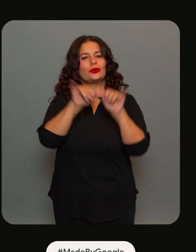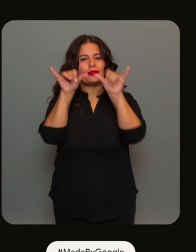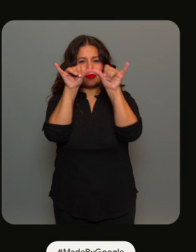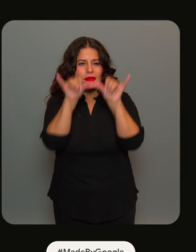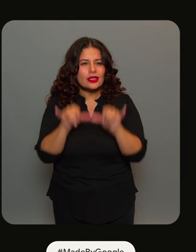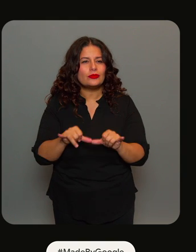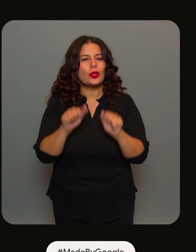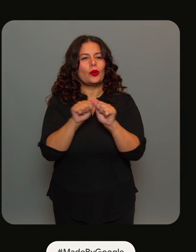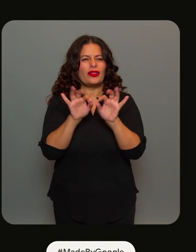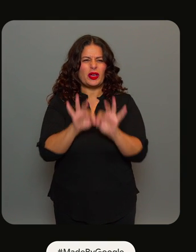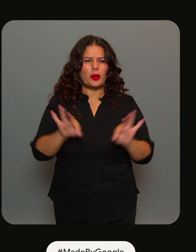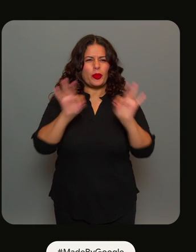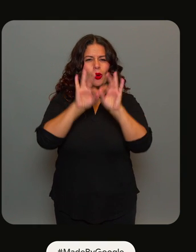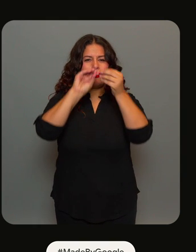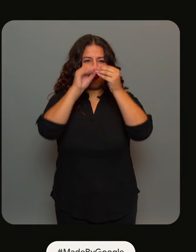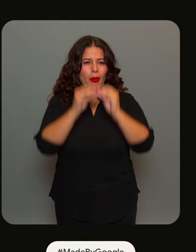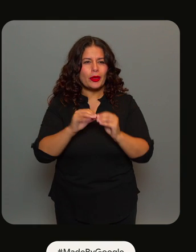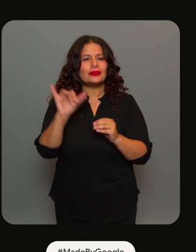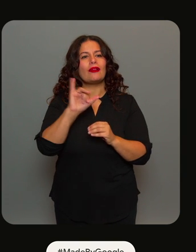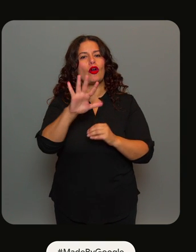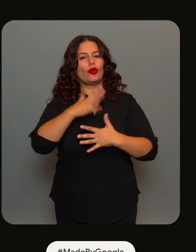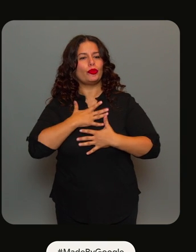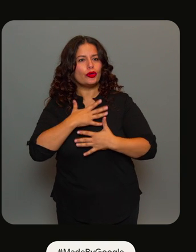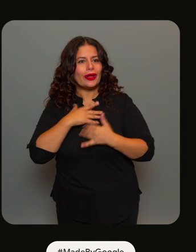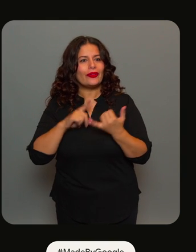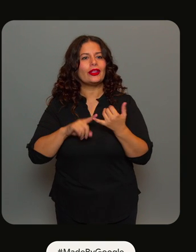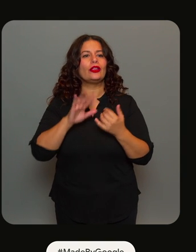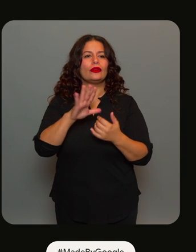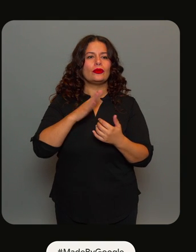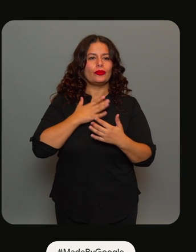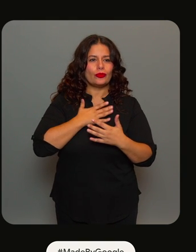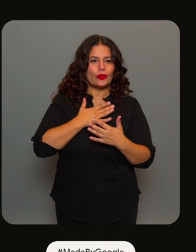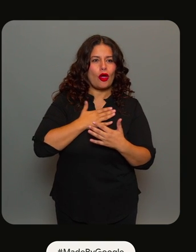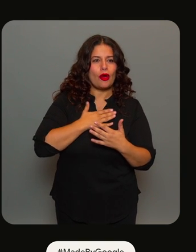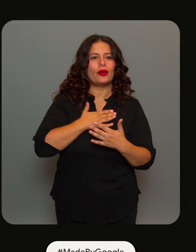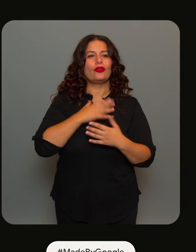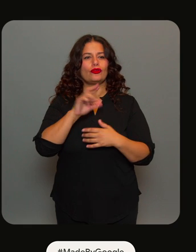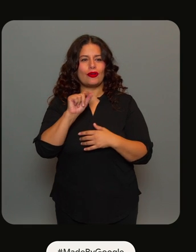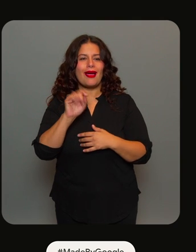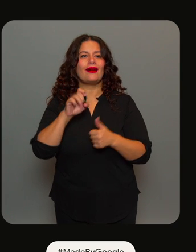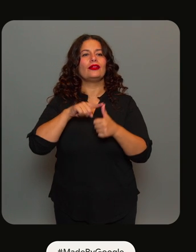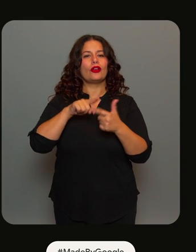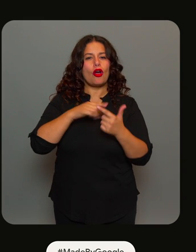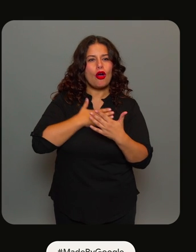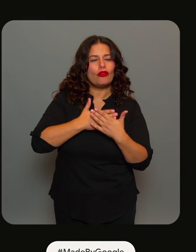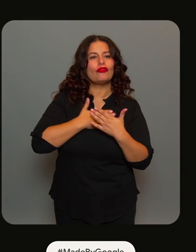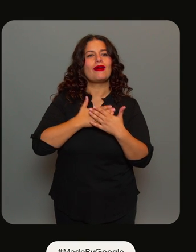breathing rate, heart rate variability and resting heart rate. On top of all that, we're bringing the Sleep Tracking